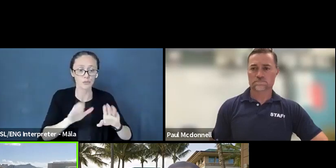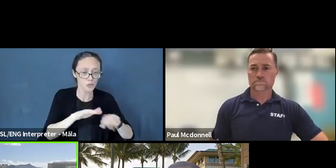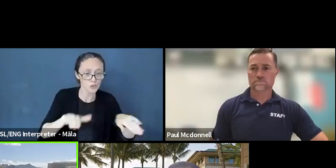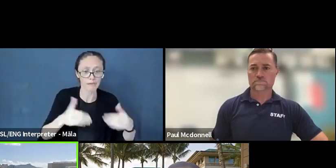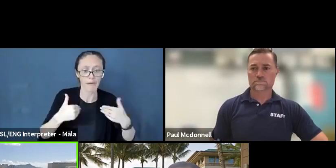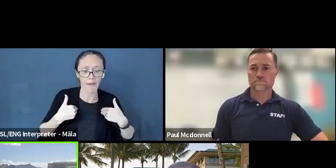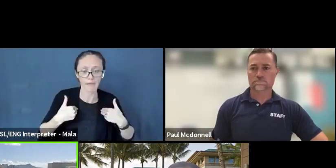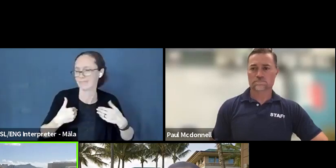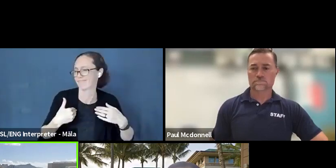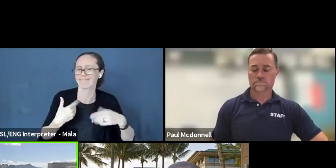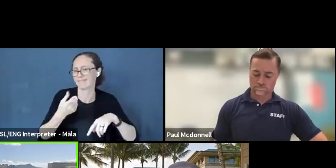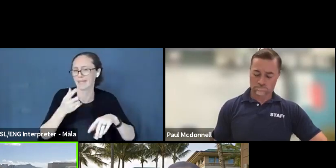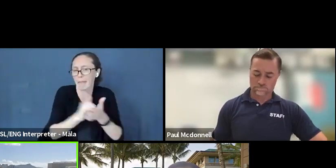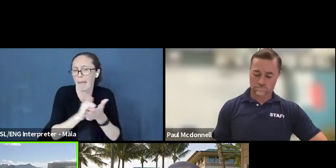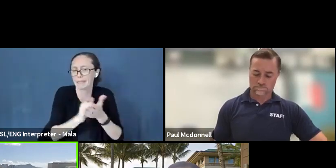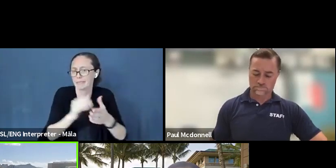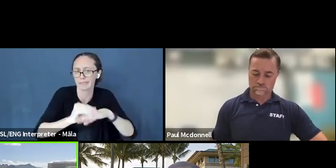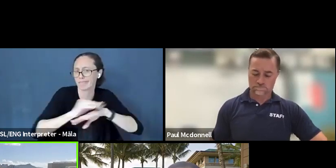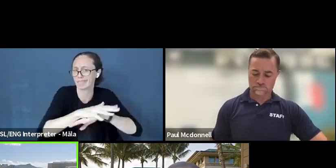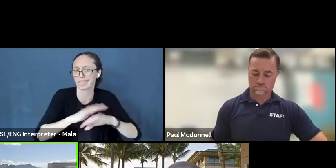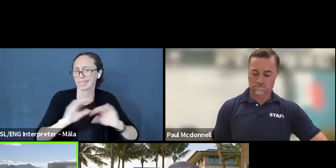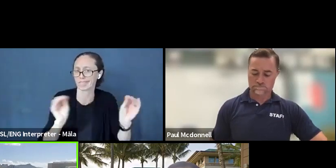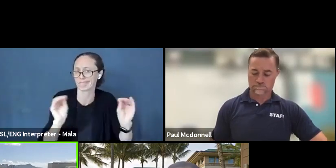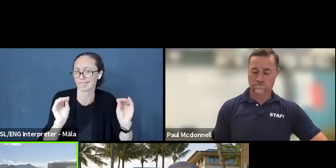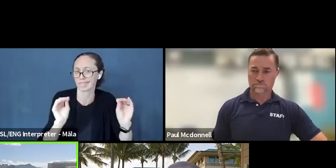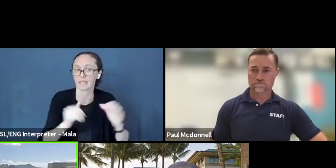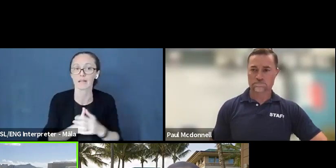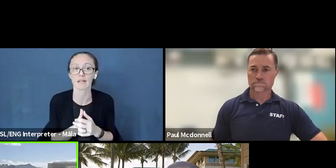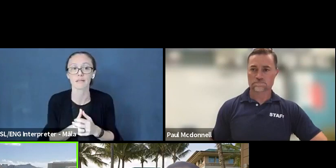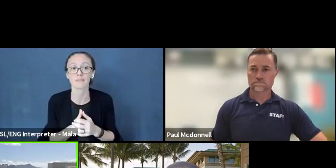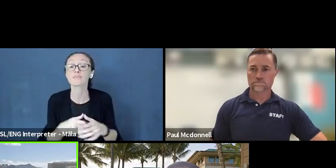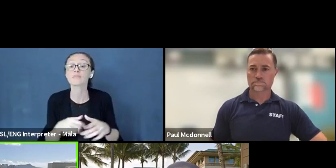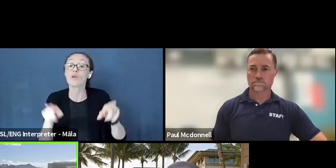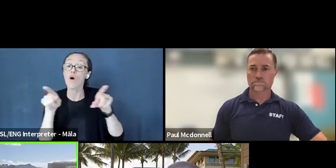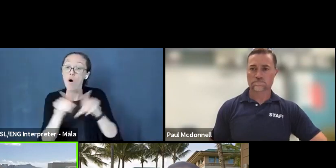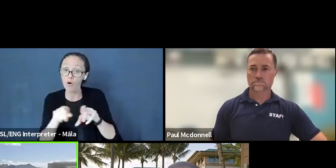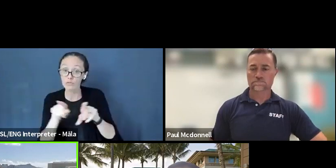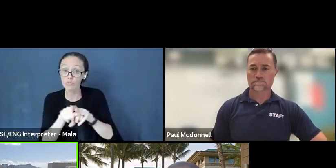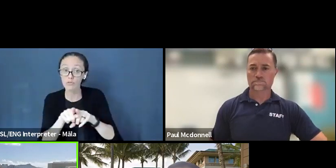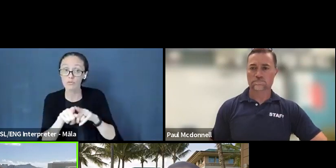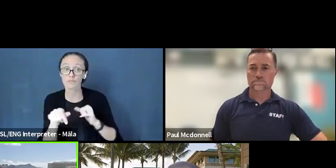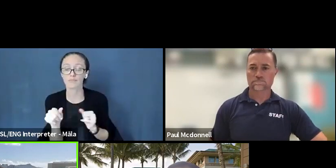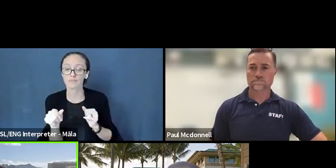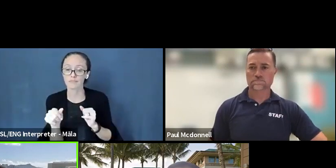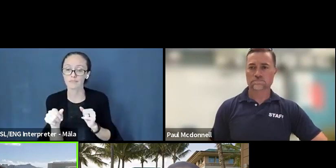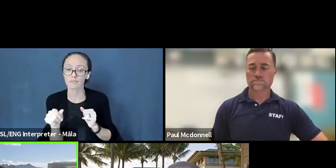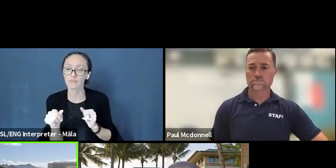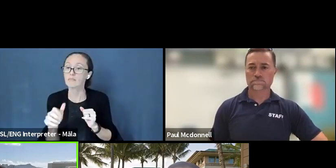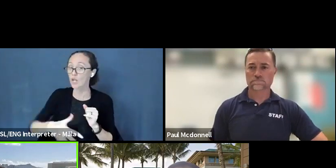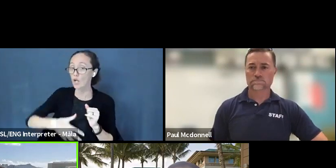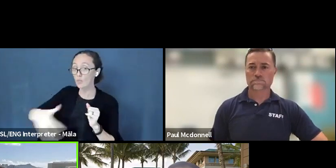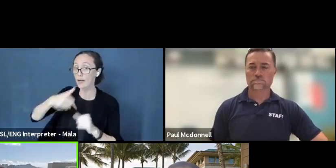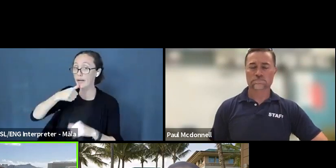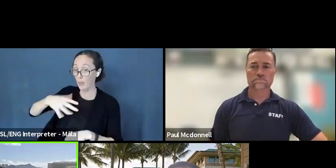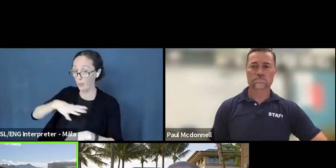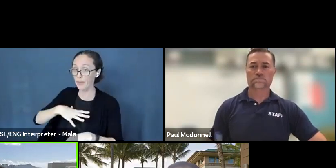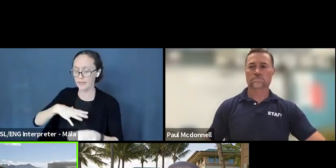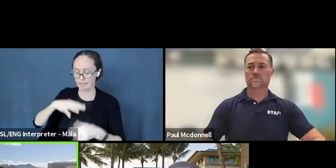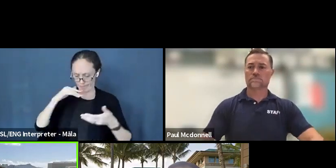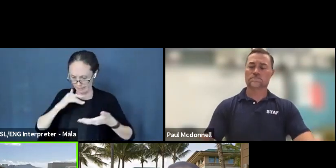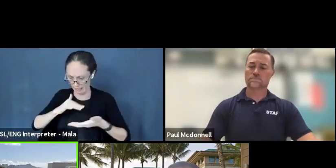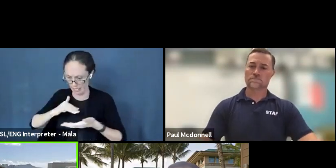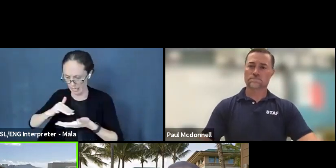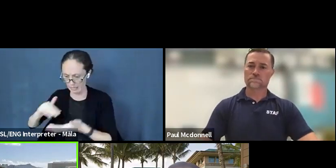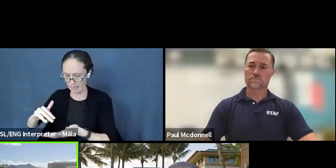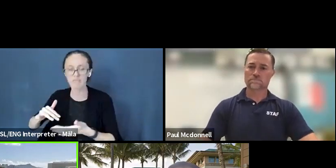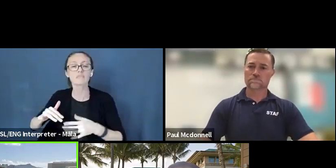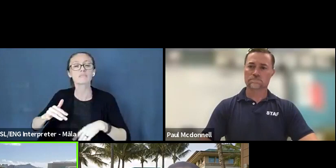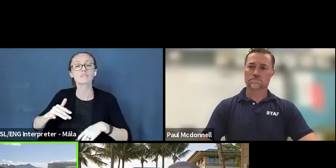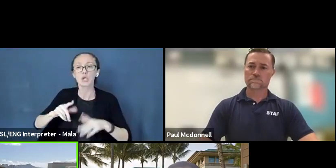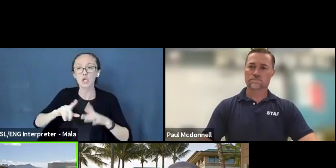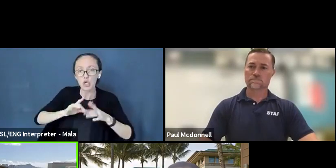And also have been studies in pregnant women at various stages of their pregnancy.